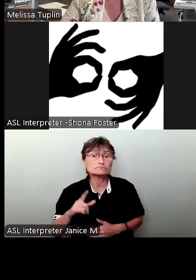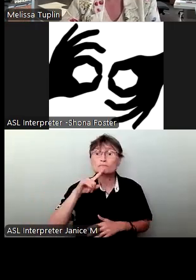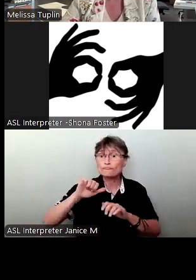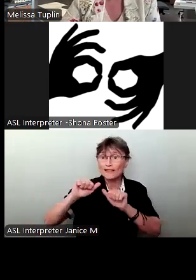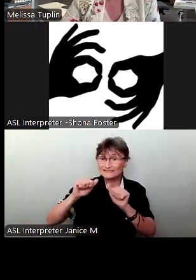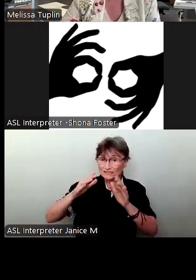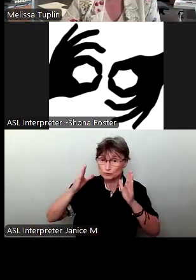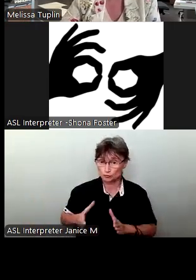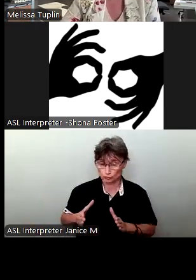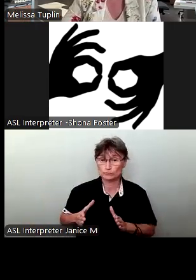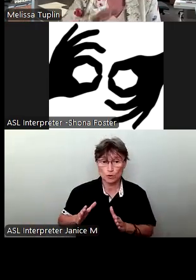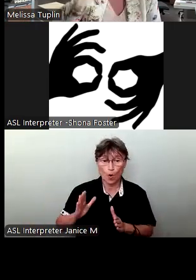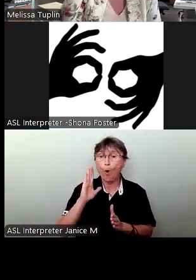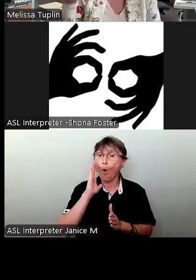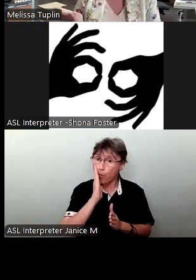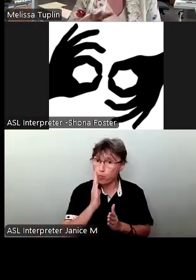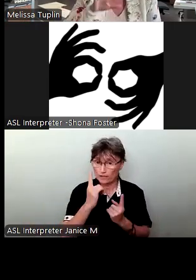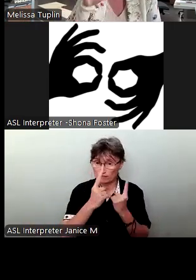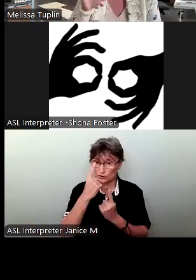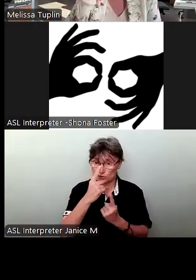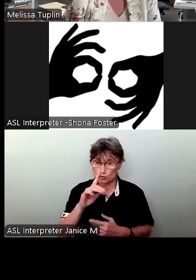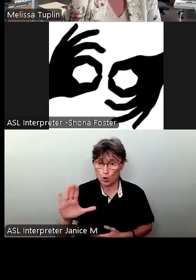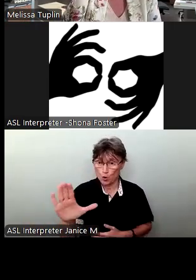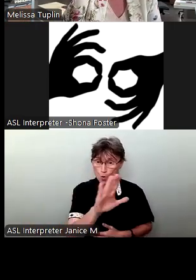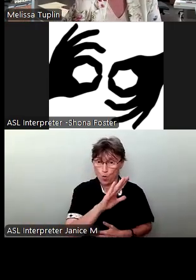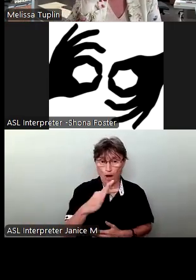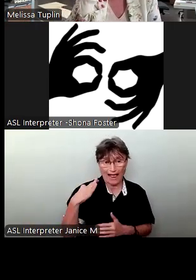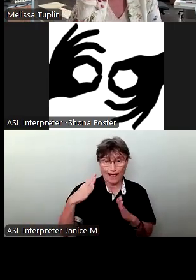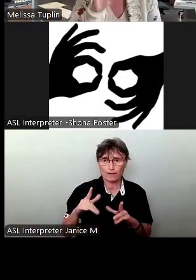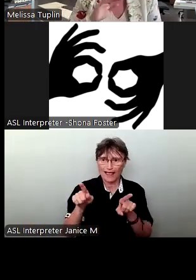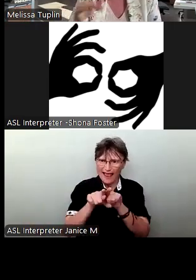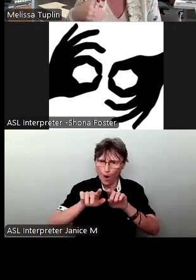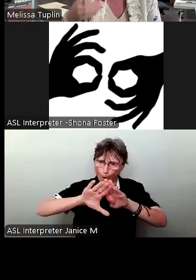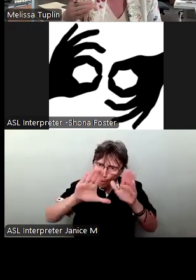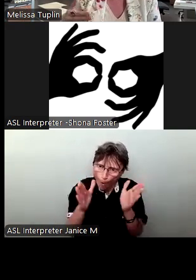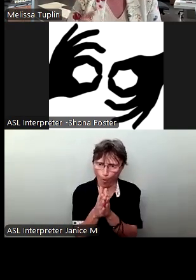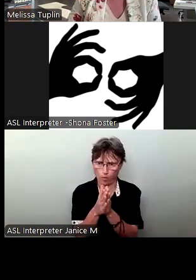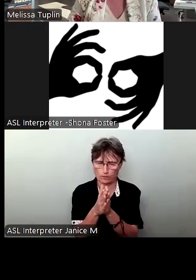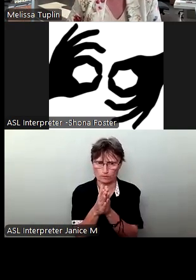asked to consider your application holistically to ensure that you do not need to repeat yourself